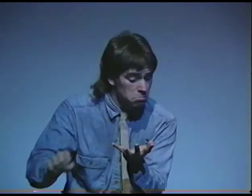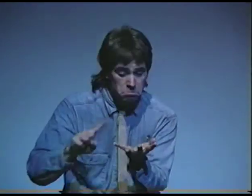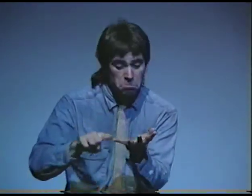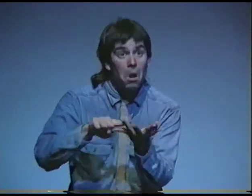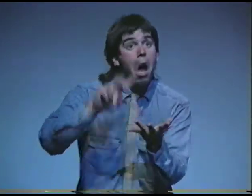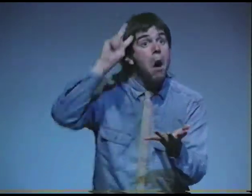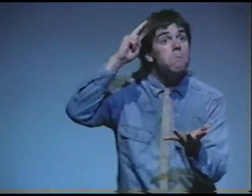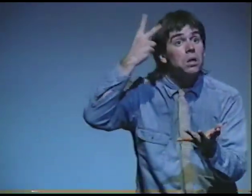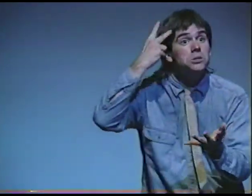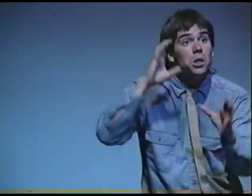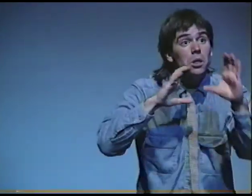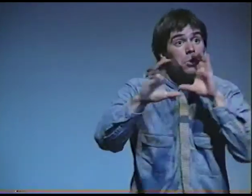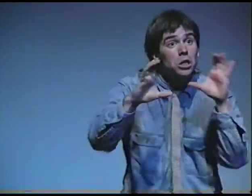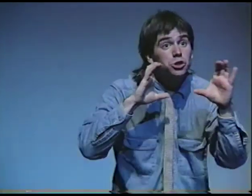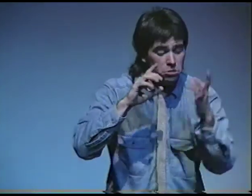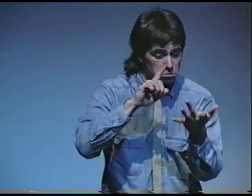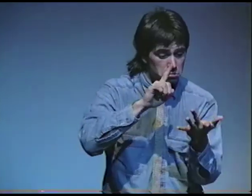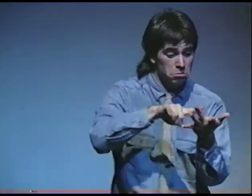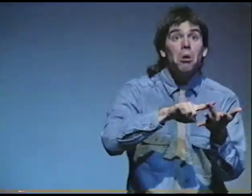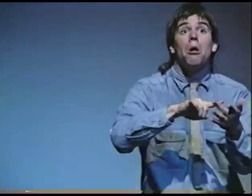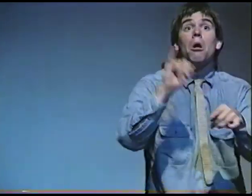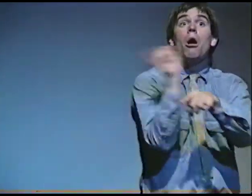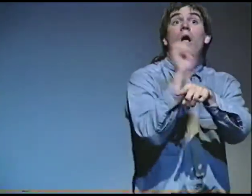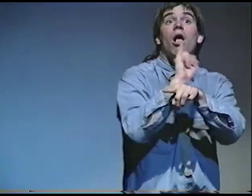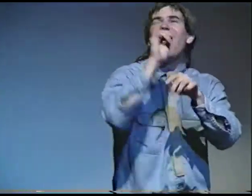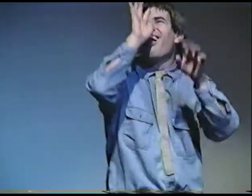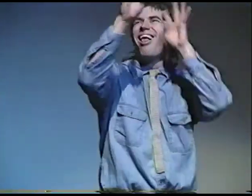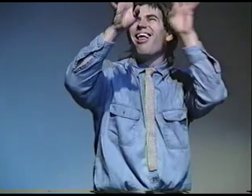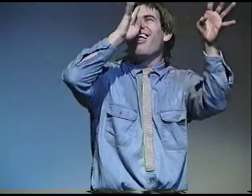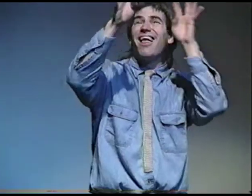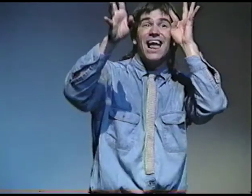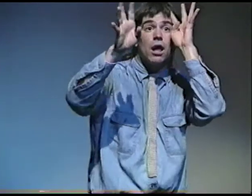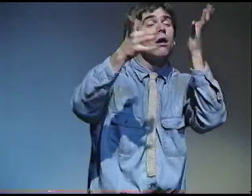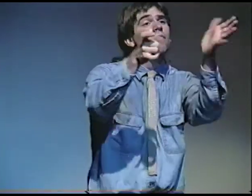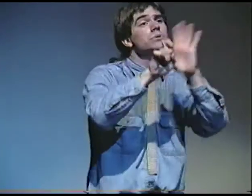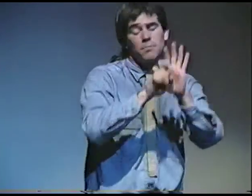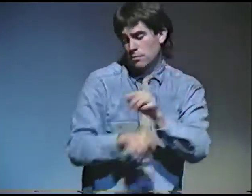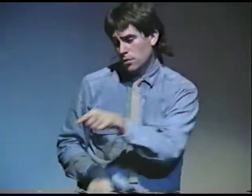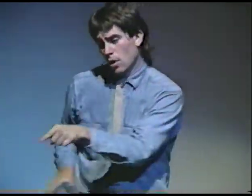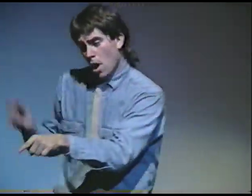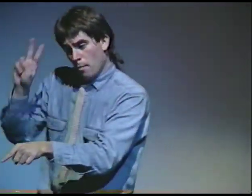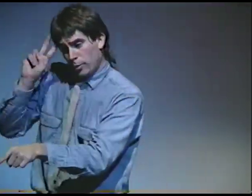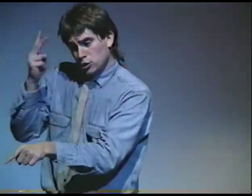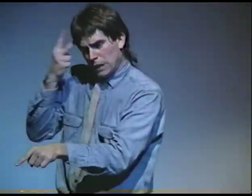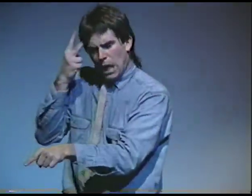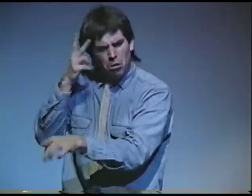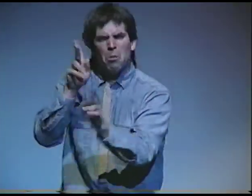It can be a misunderstanding. It could be a misunderstood communication. It Could be improvisation.